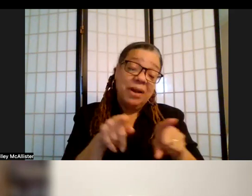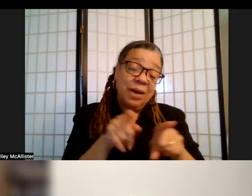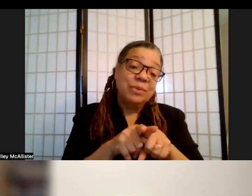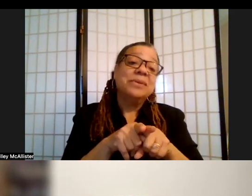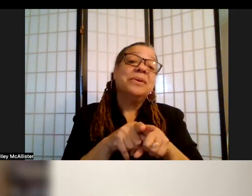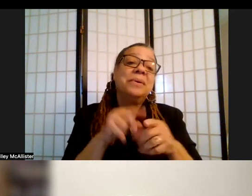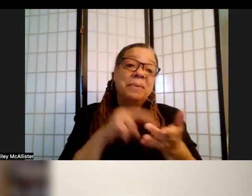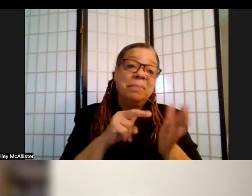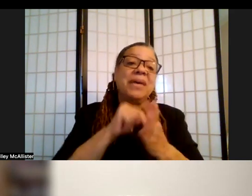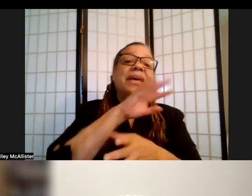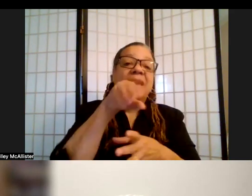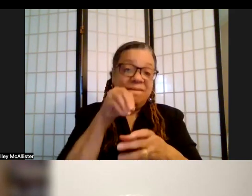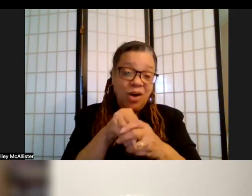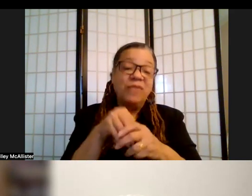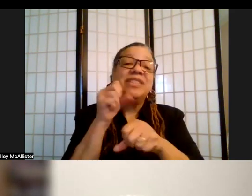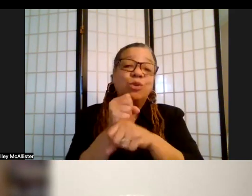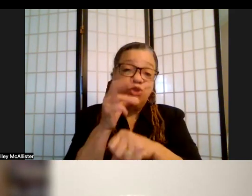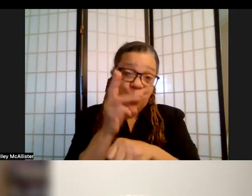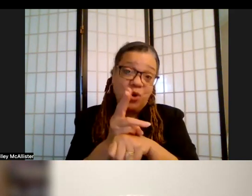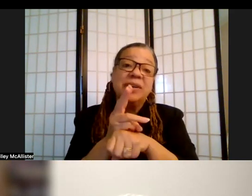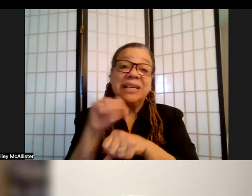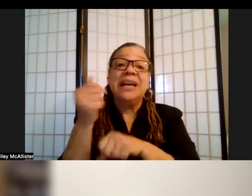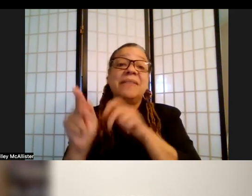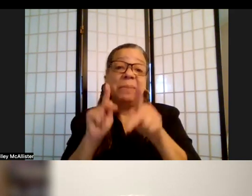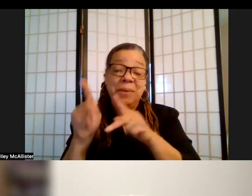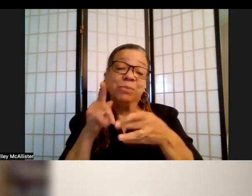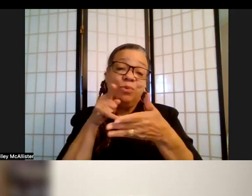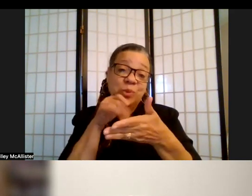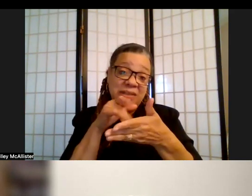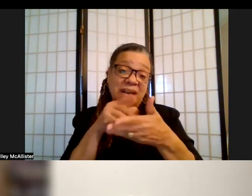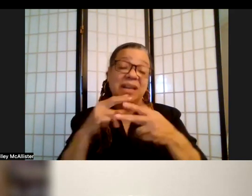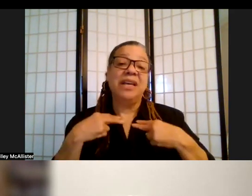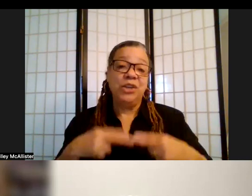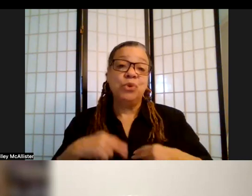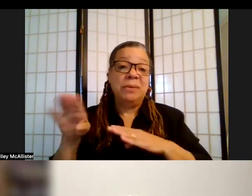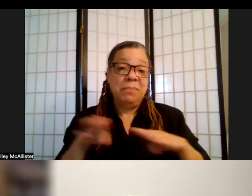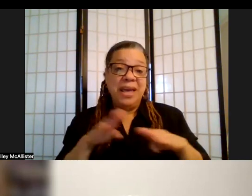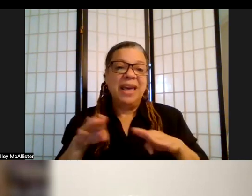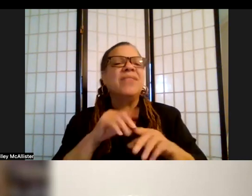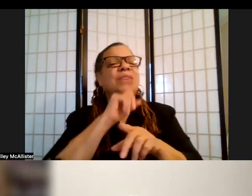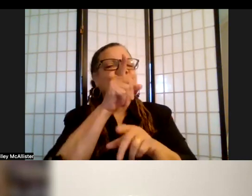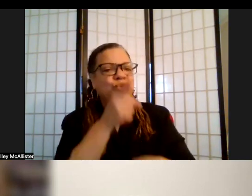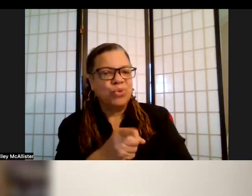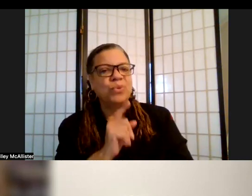Absolutely, absolutely, absolutely. So, so I would say, uh, that's exactly the point,